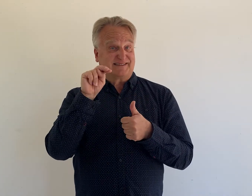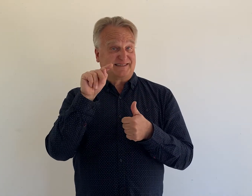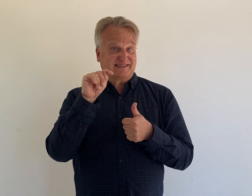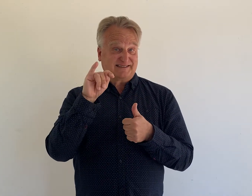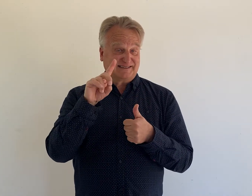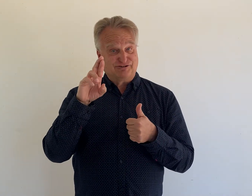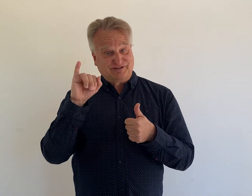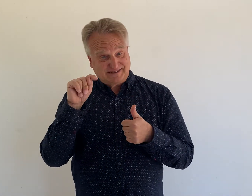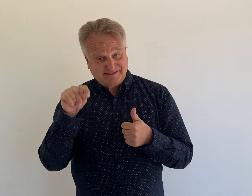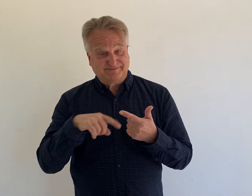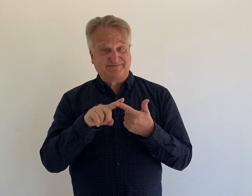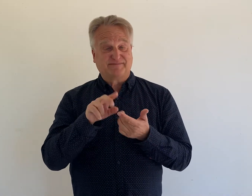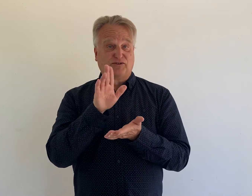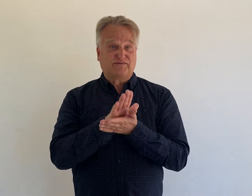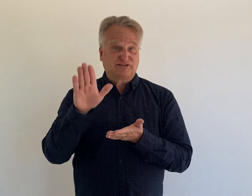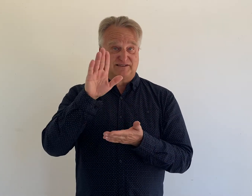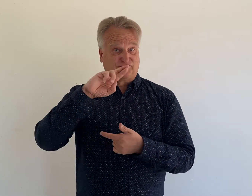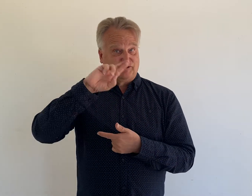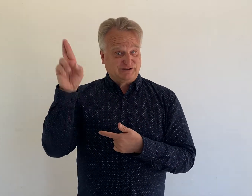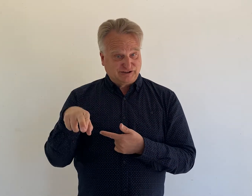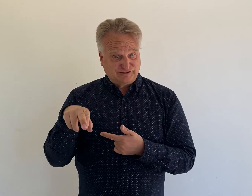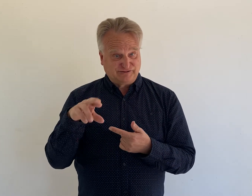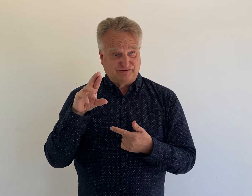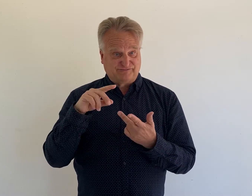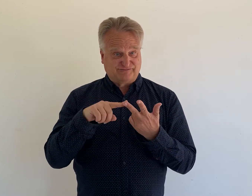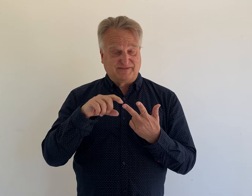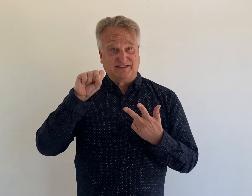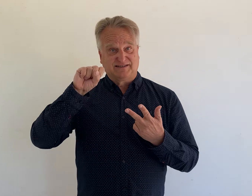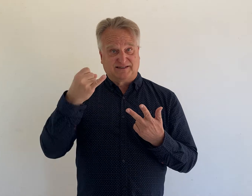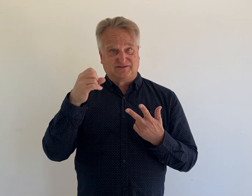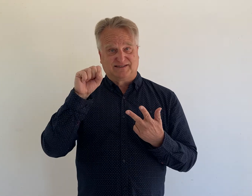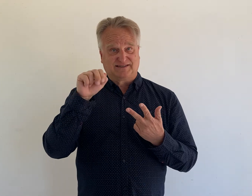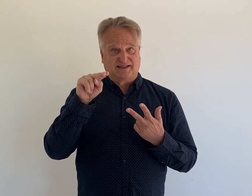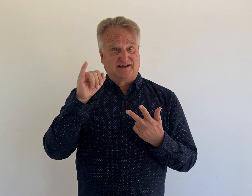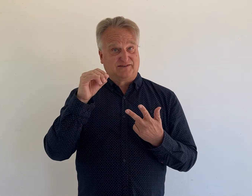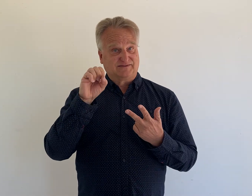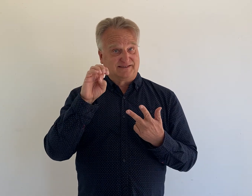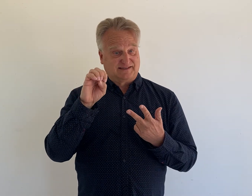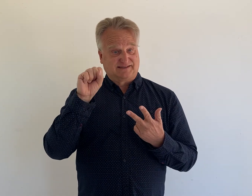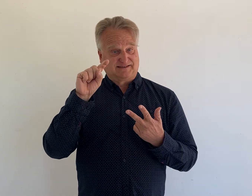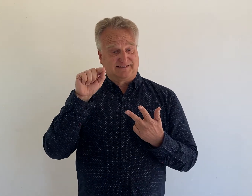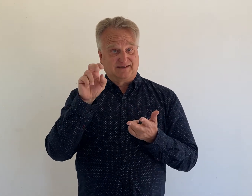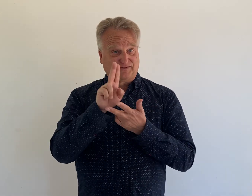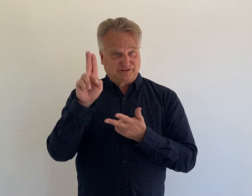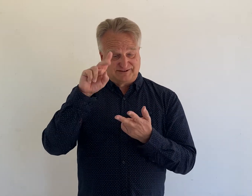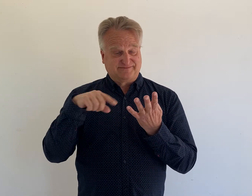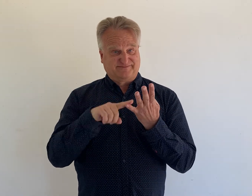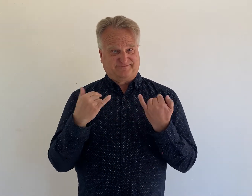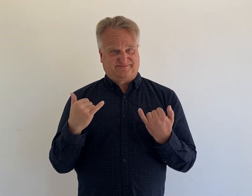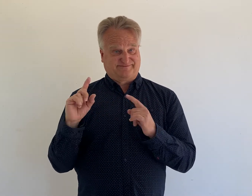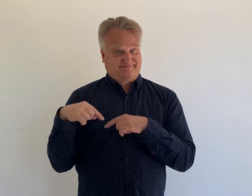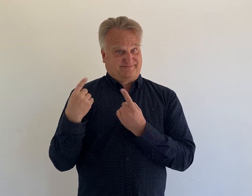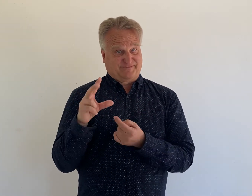They include NTID/RIT, the University of Rochester, San Jose State University, and now Ohlone College.